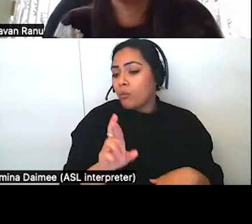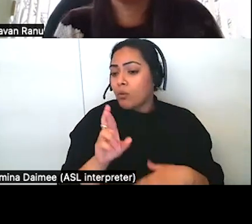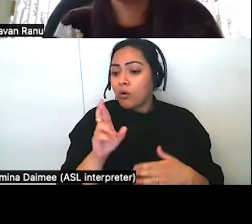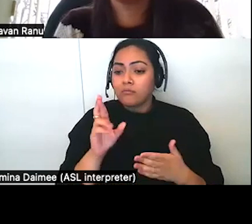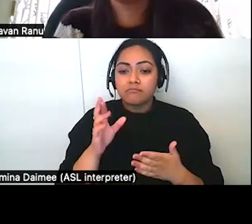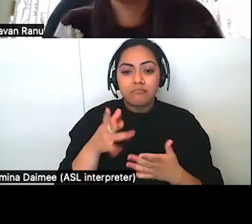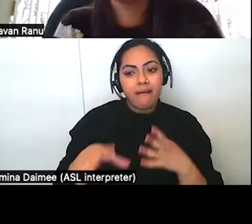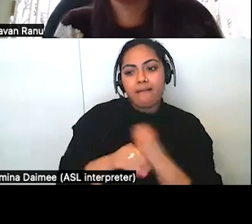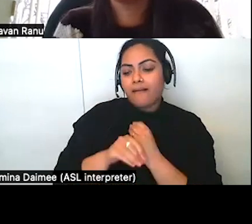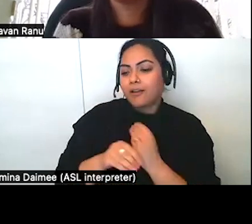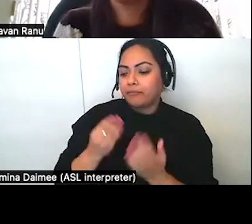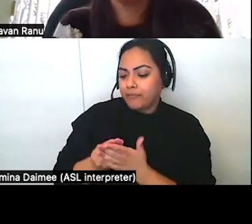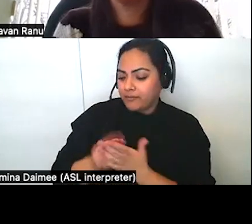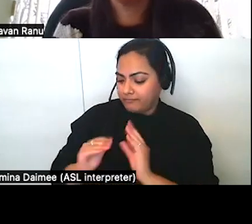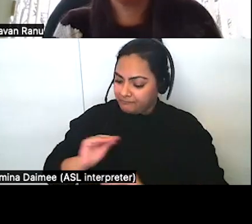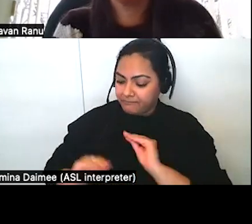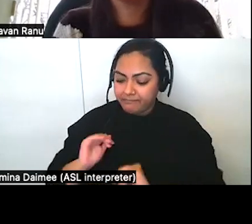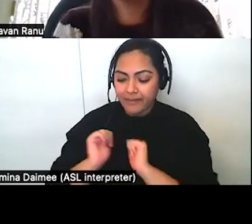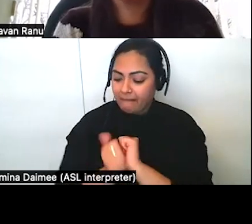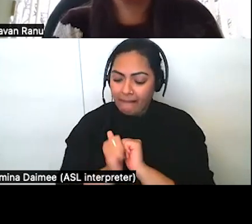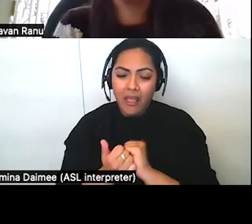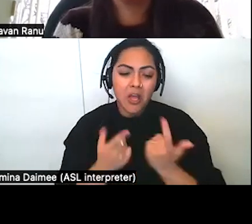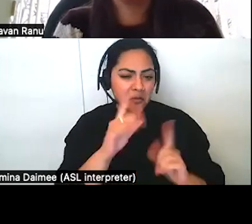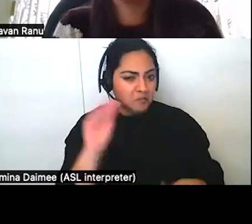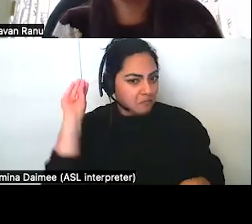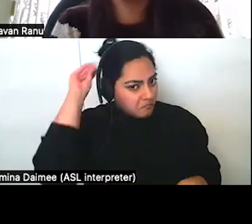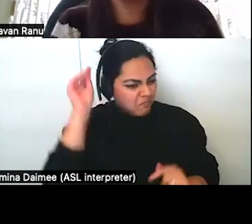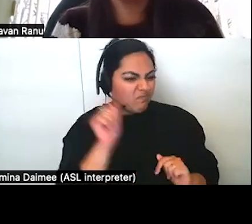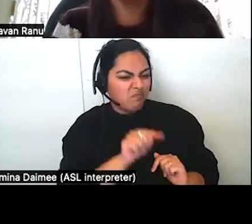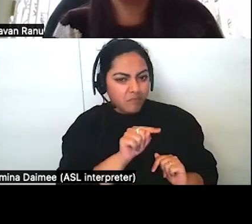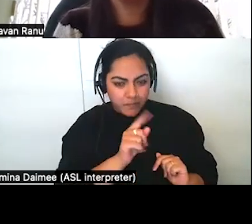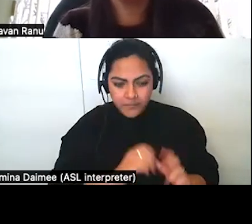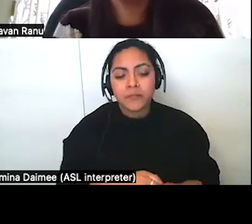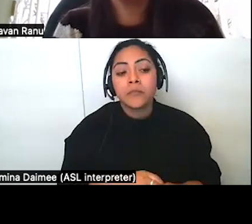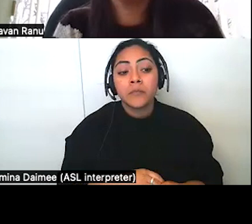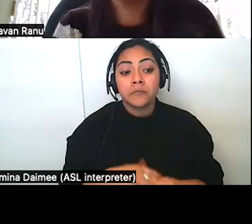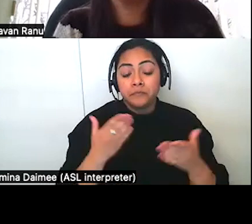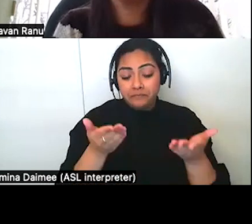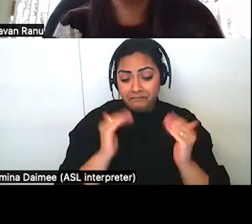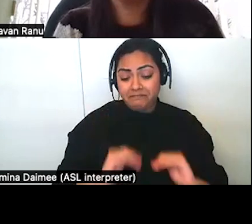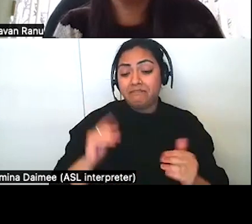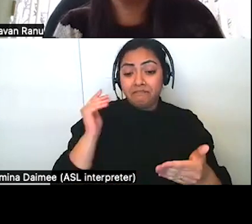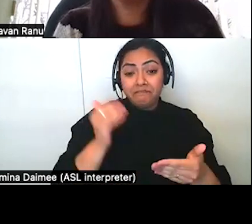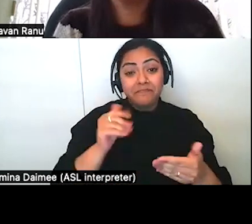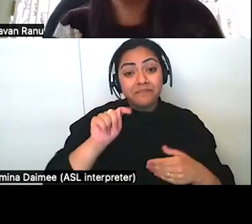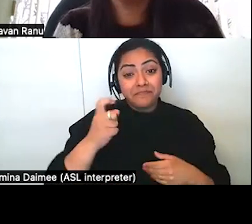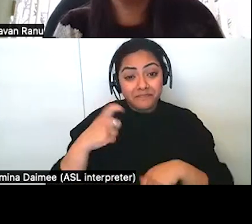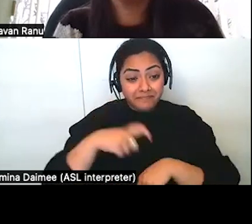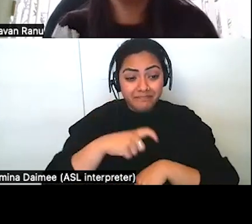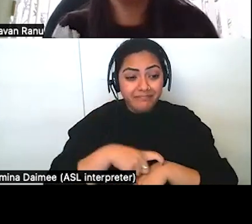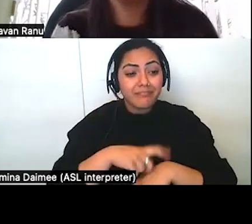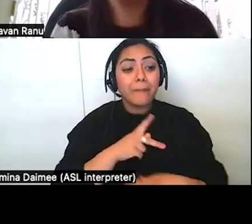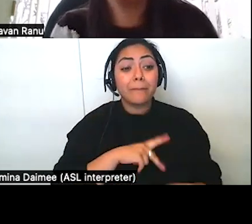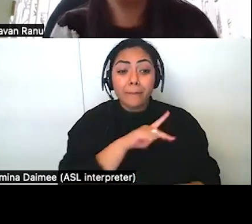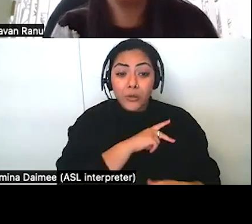So far, looking at 2023 heading into tax time, personal finance subjects are down 29%. So,